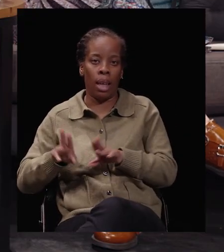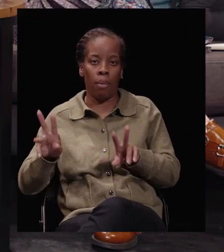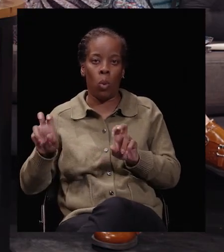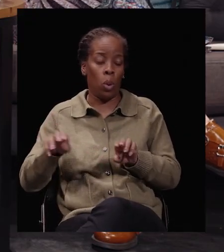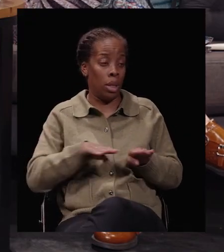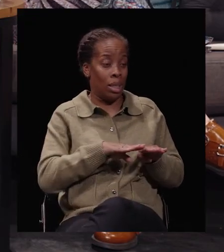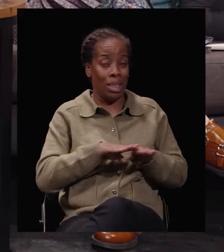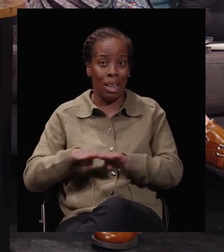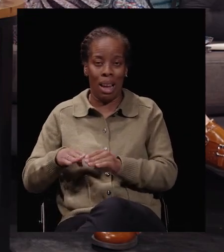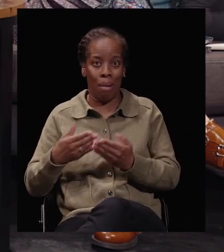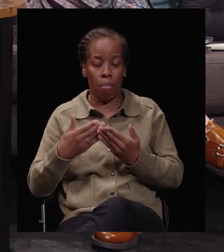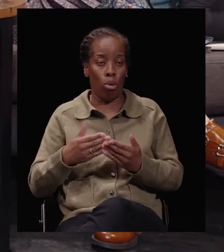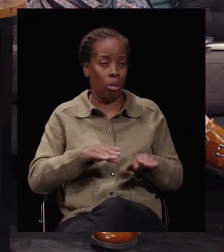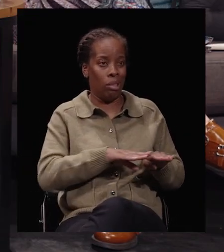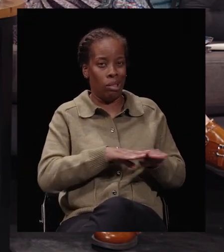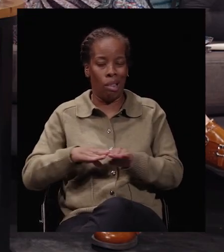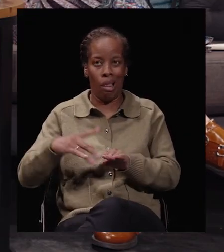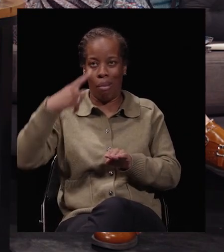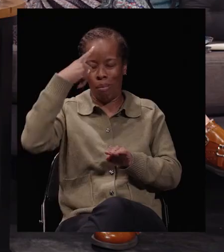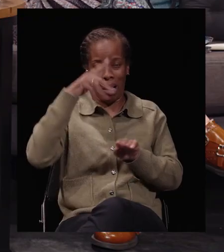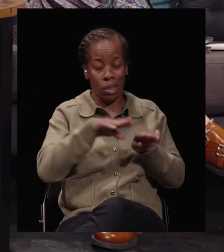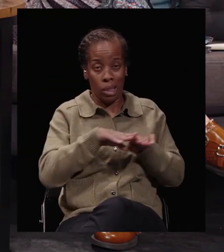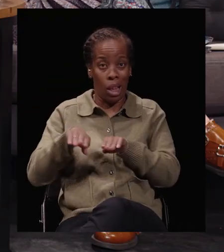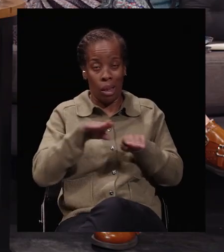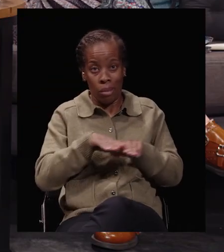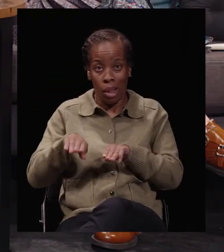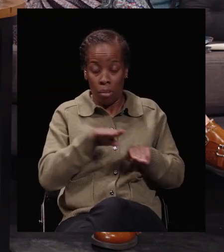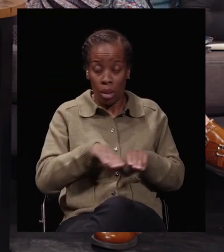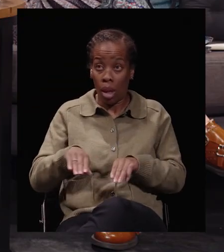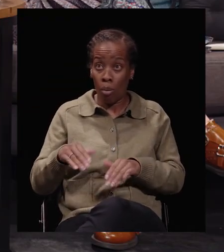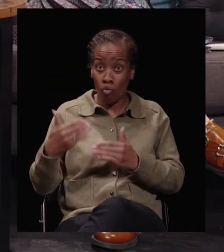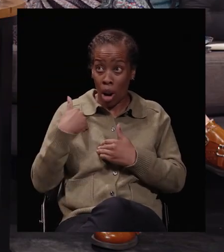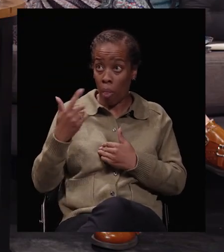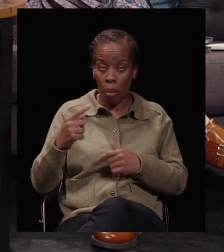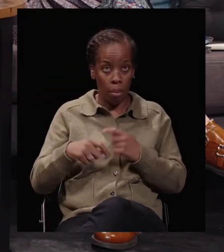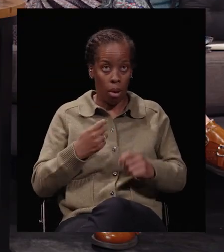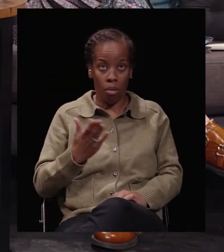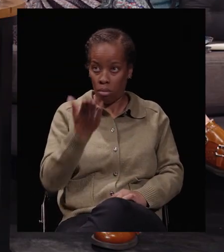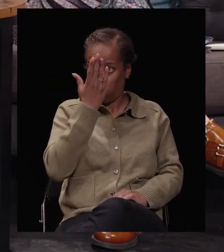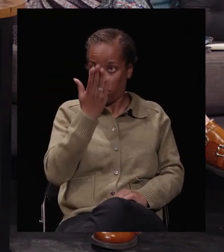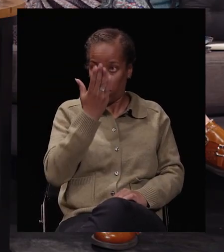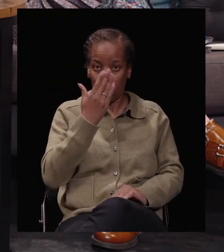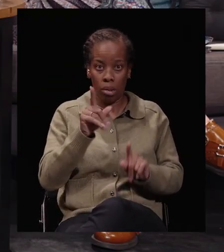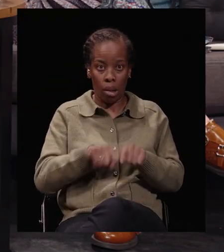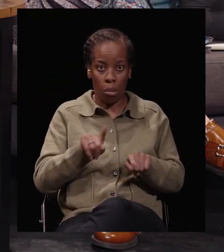And if we sort of rely on them, we're just gonna be watching and reading and listening to the same things over and again.